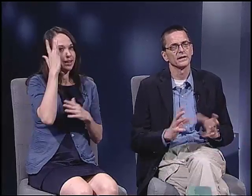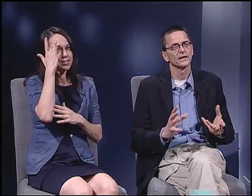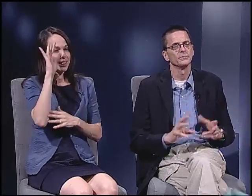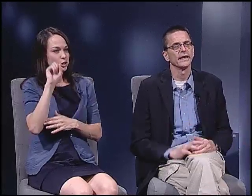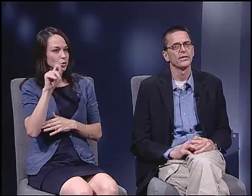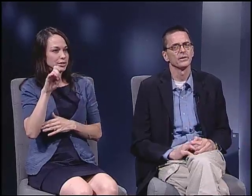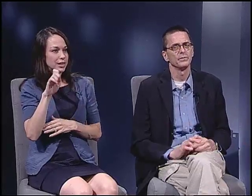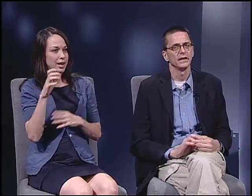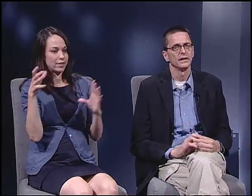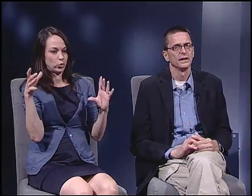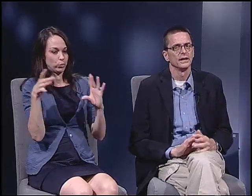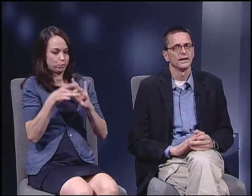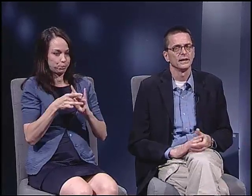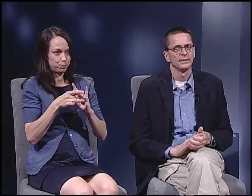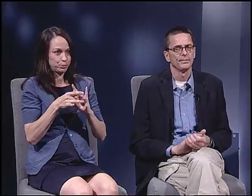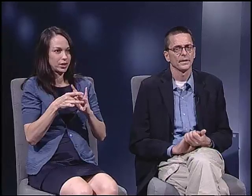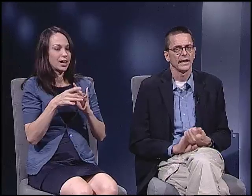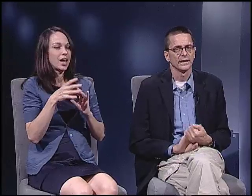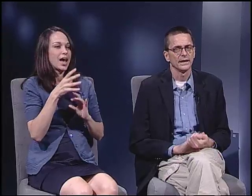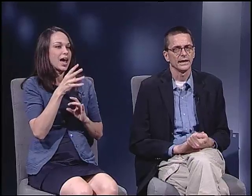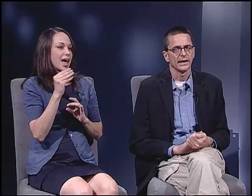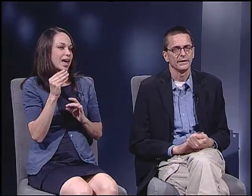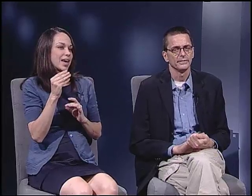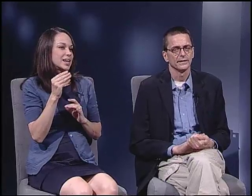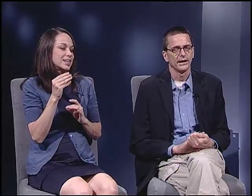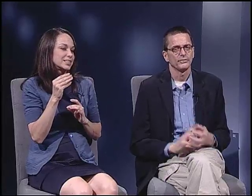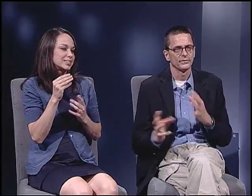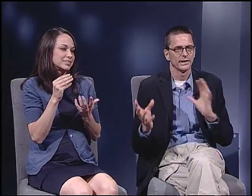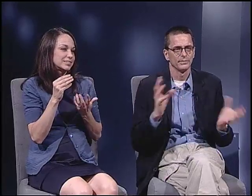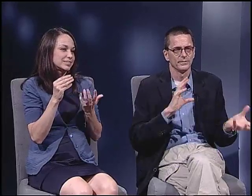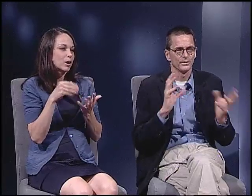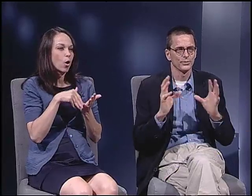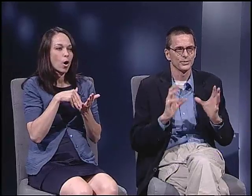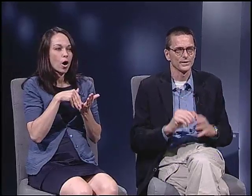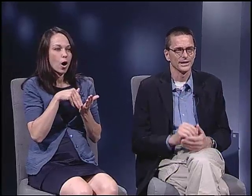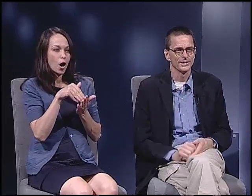that come together in me and I often find those two sides